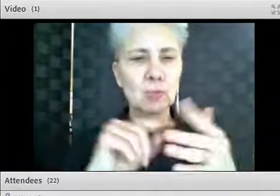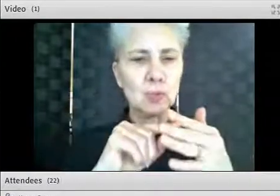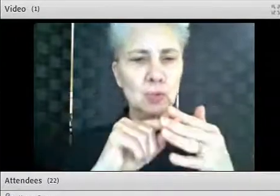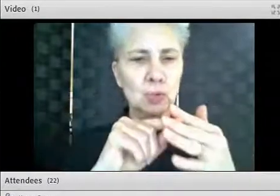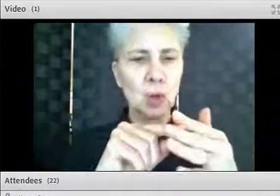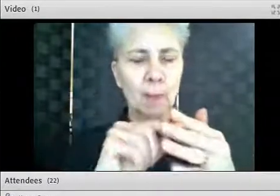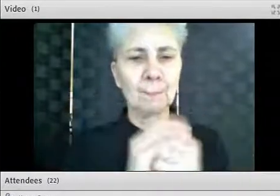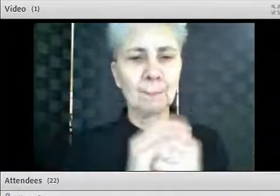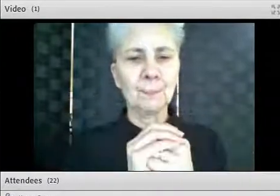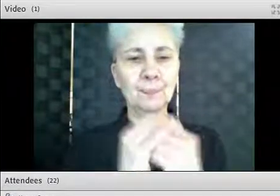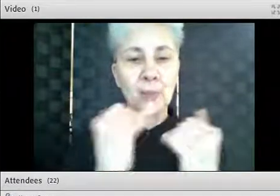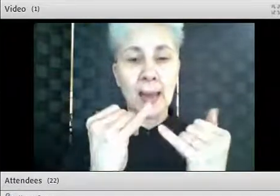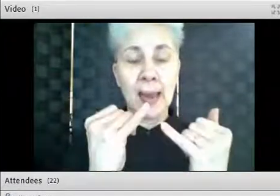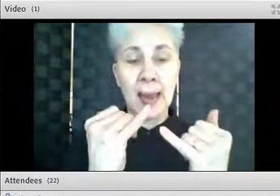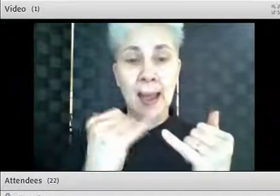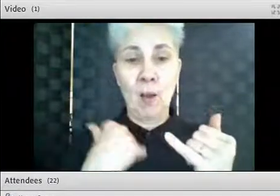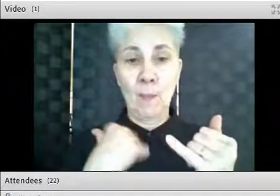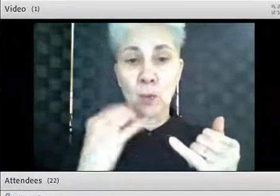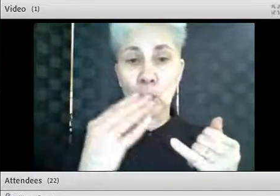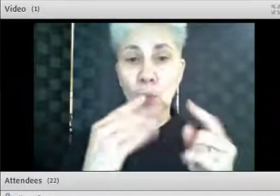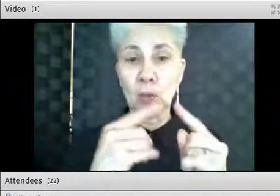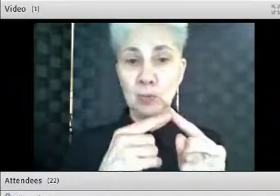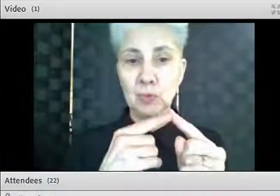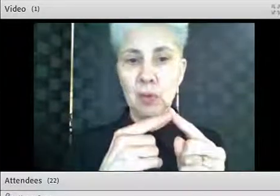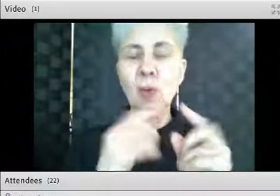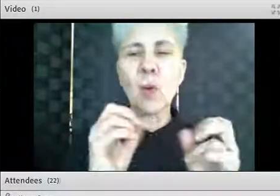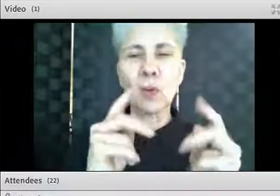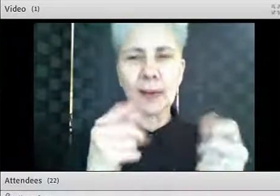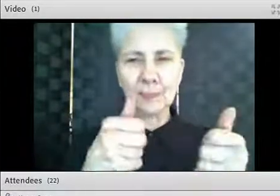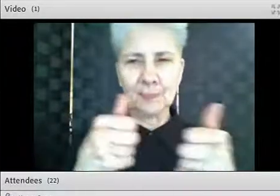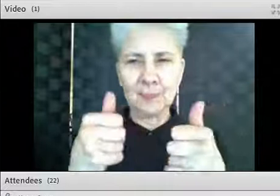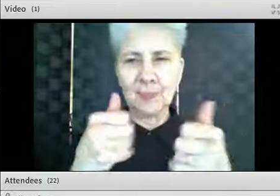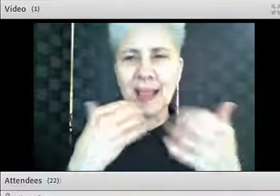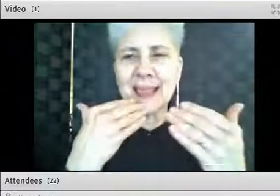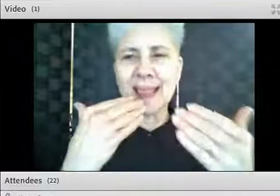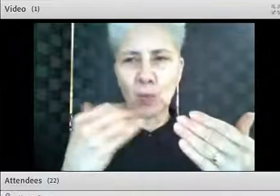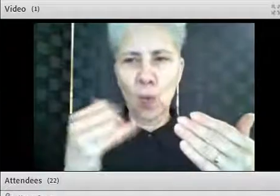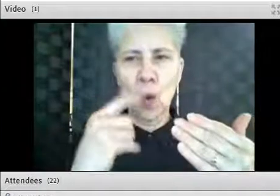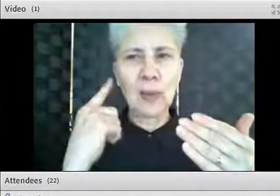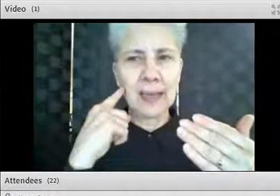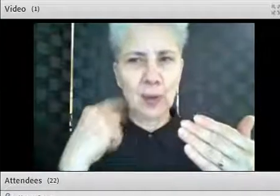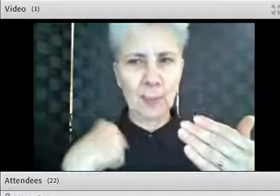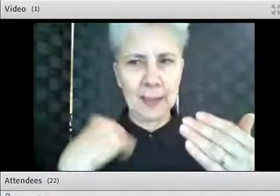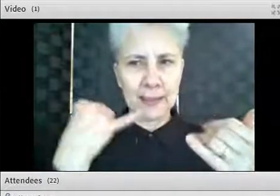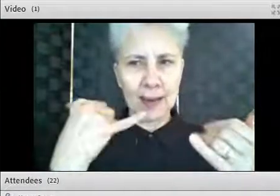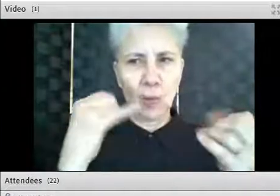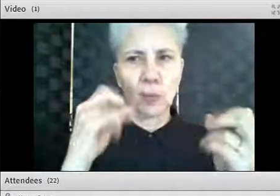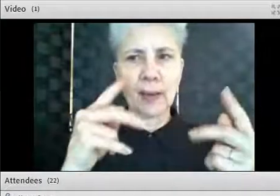Okay. So I'm going to -- Okay, now you can -- Okay. So, Sharon, thank you. So everyone can hear my voice okay. All right. Okay.